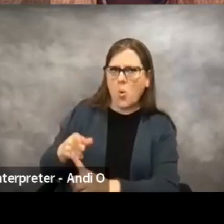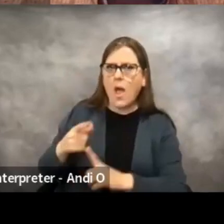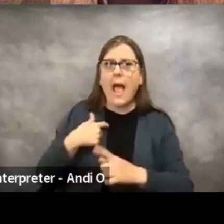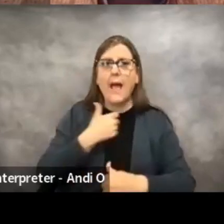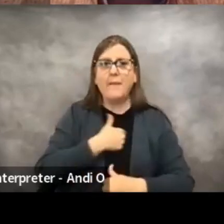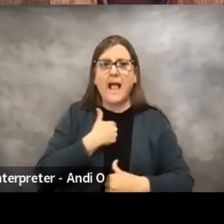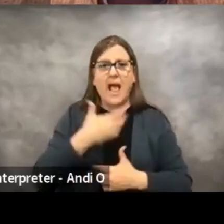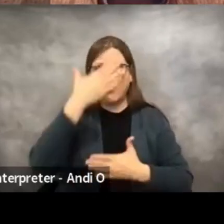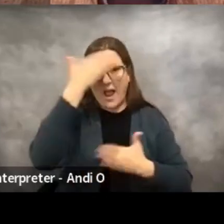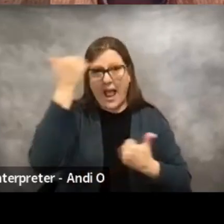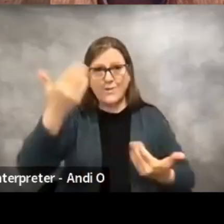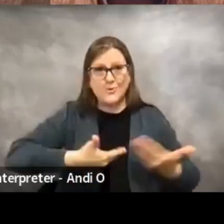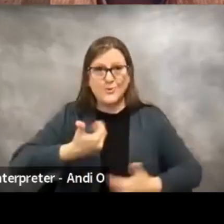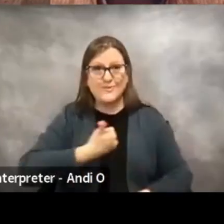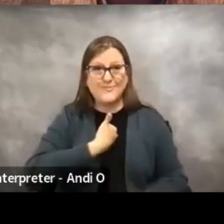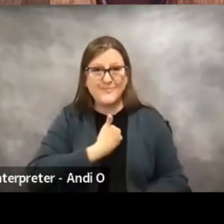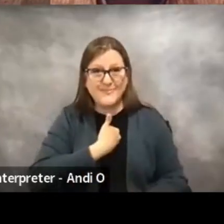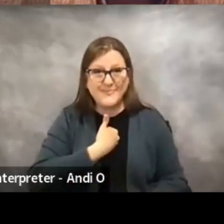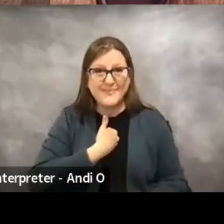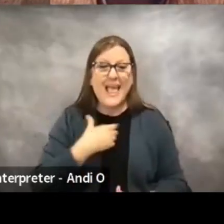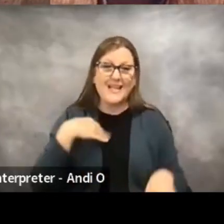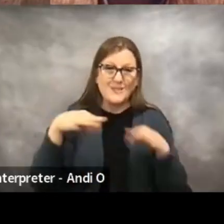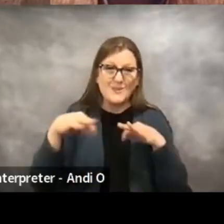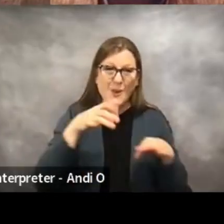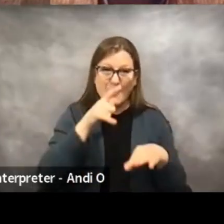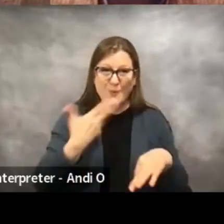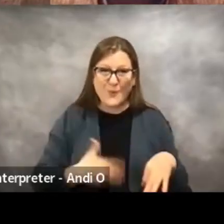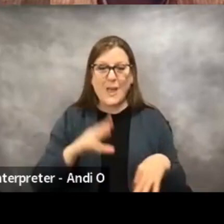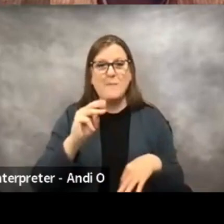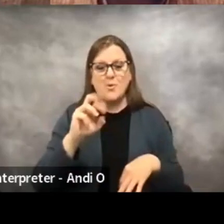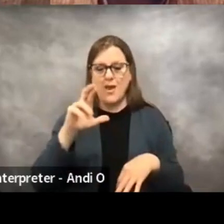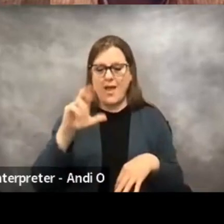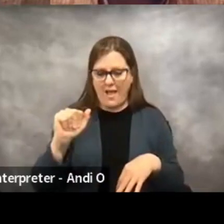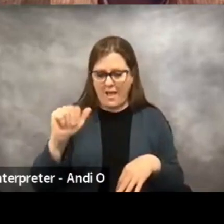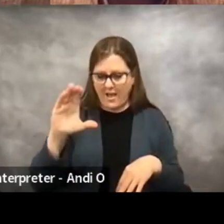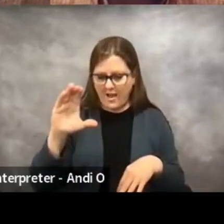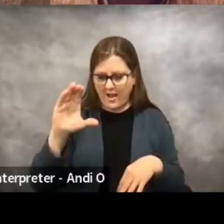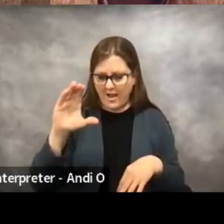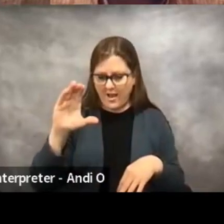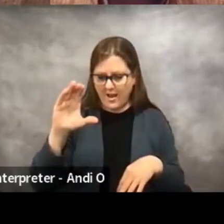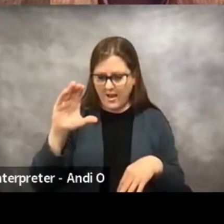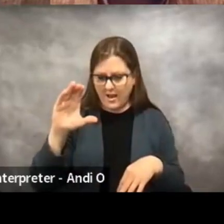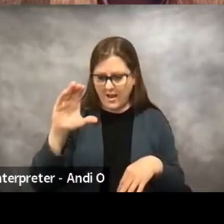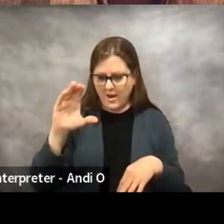forgot to introduce myself and describe myself. I'm Maria Crowley, with the Traumatic Brain Injury, Technical